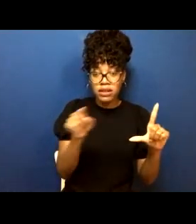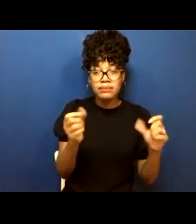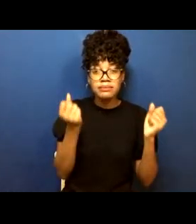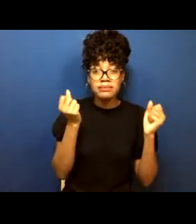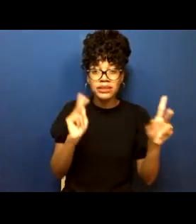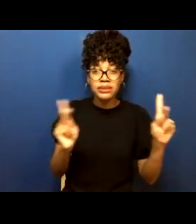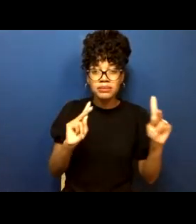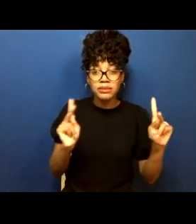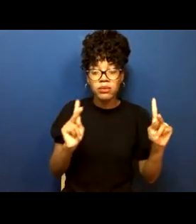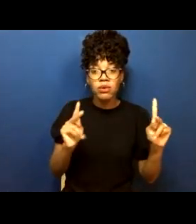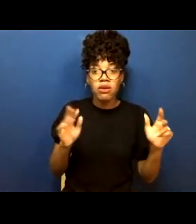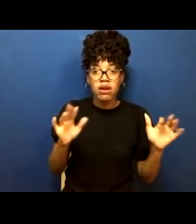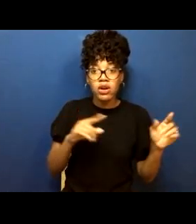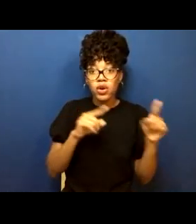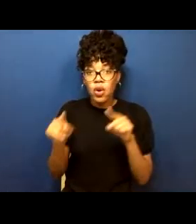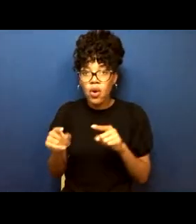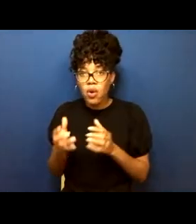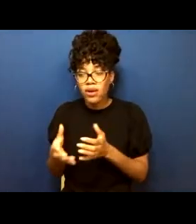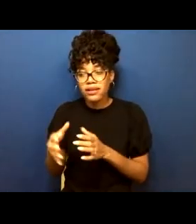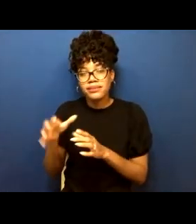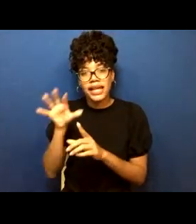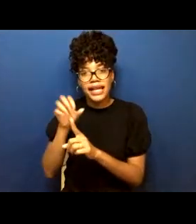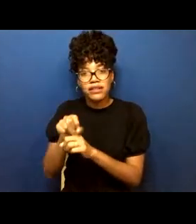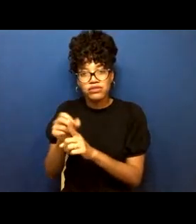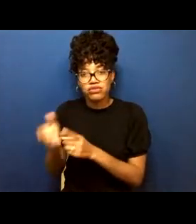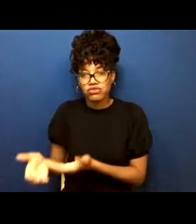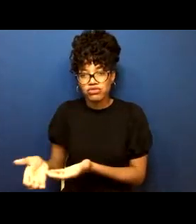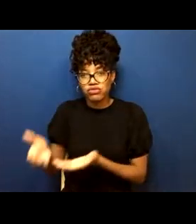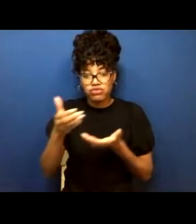When they catch them, they weigh them and measure them and collect all sorts of samples.